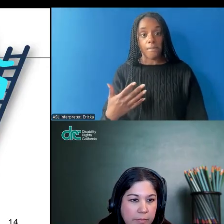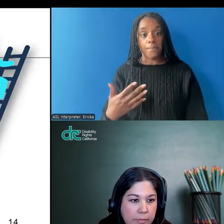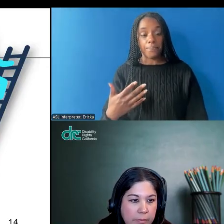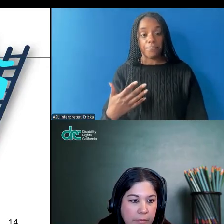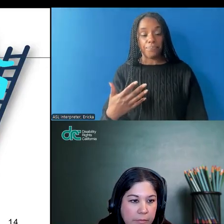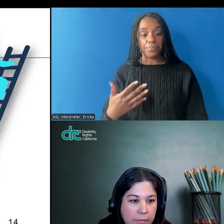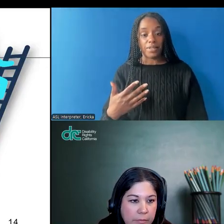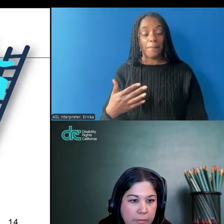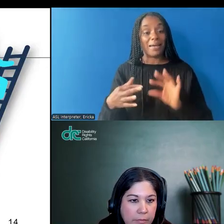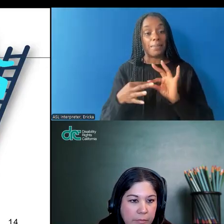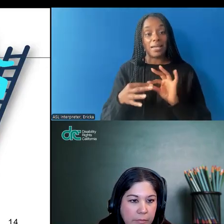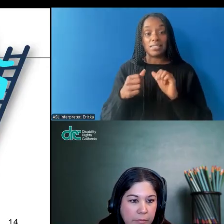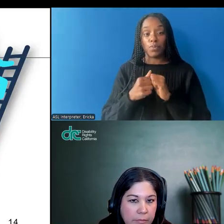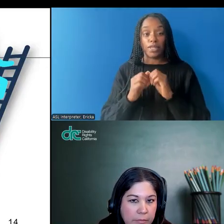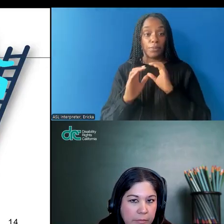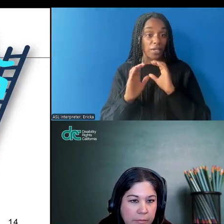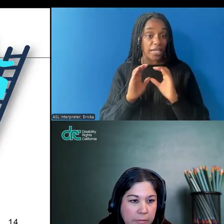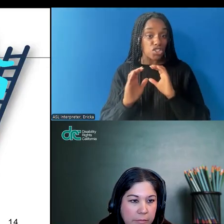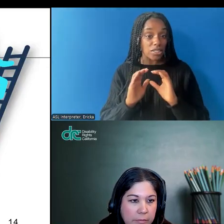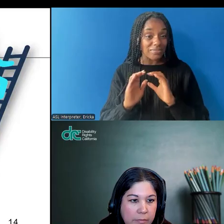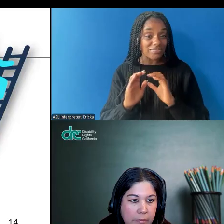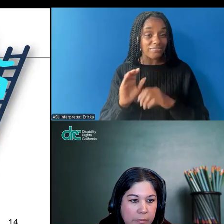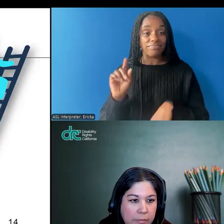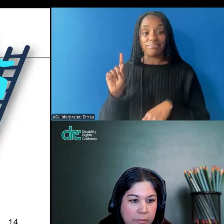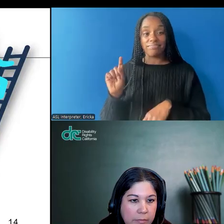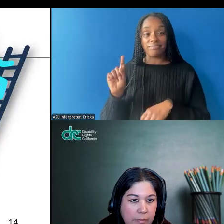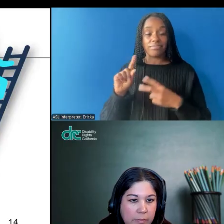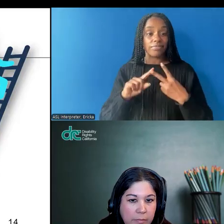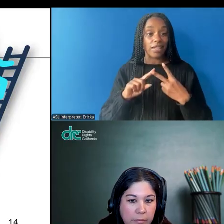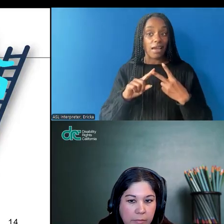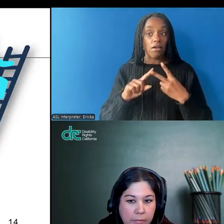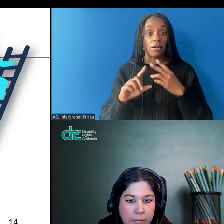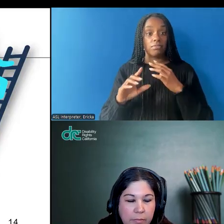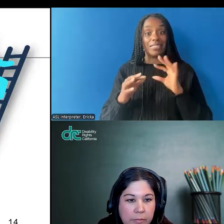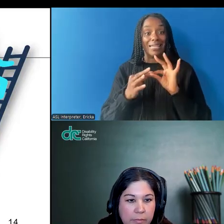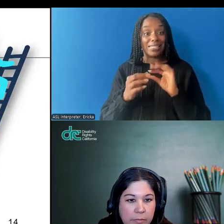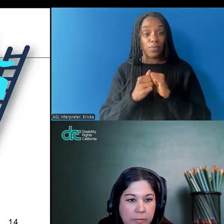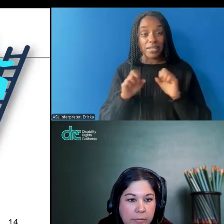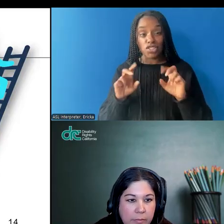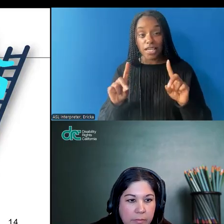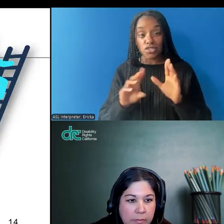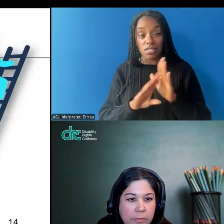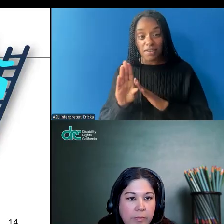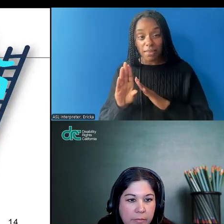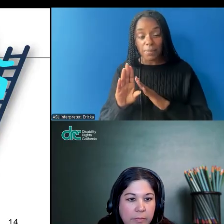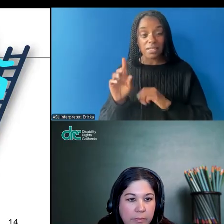to communication for example, or educational development or, you know, an interest?